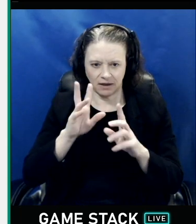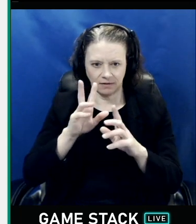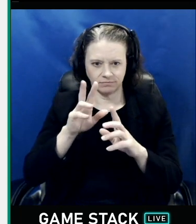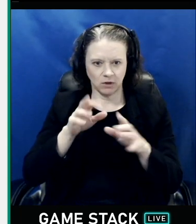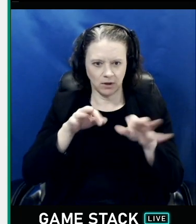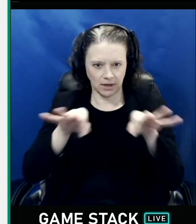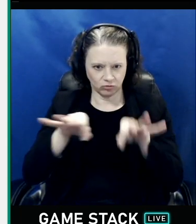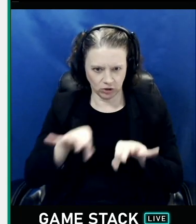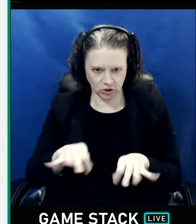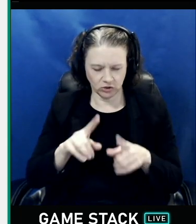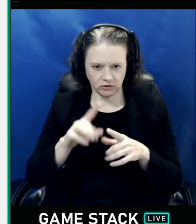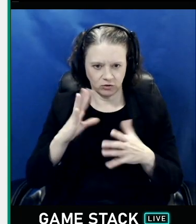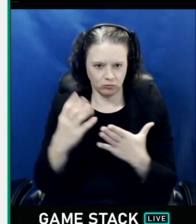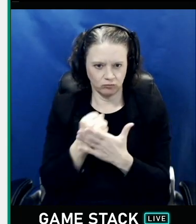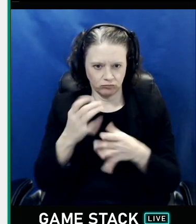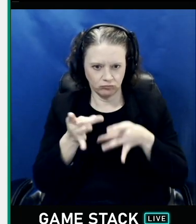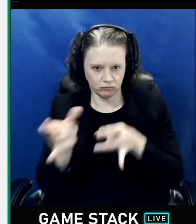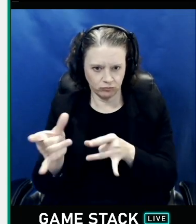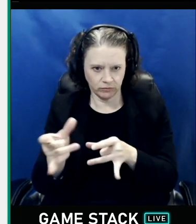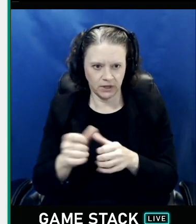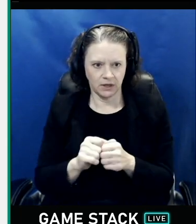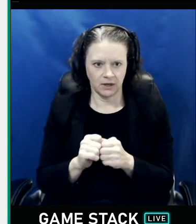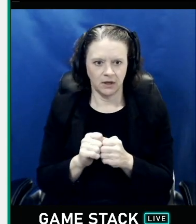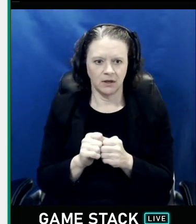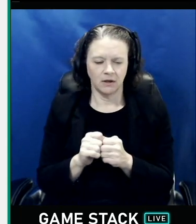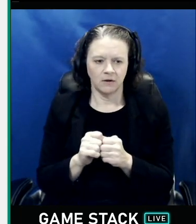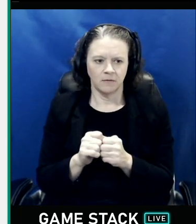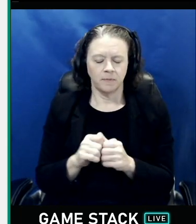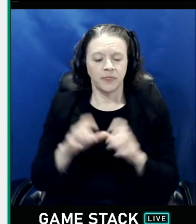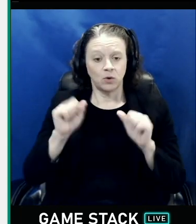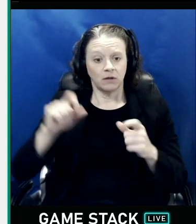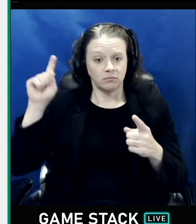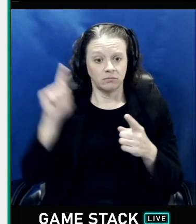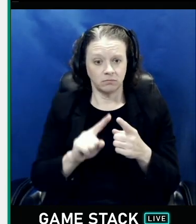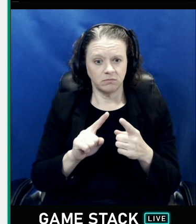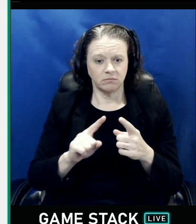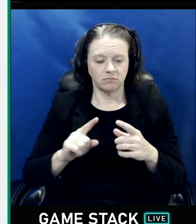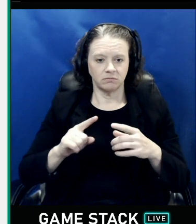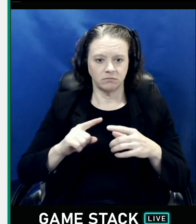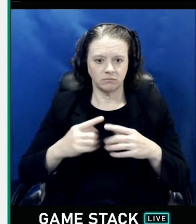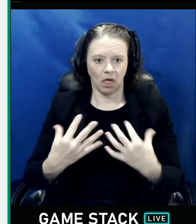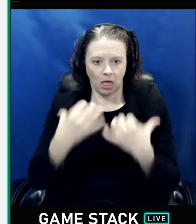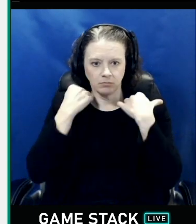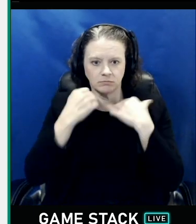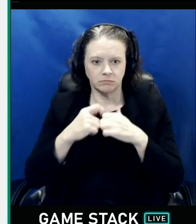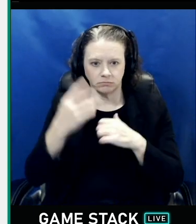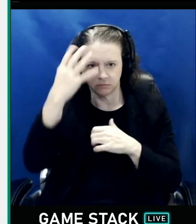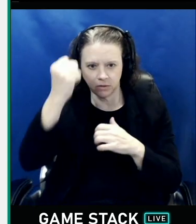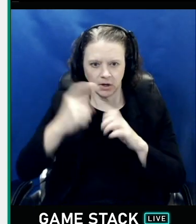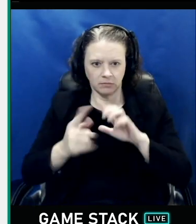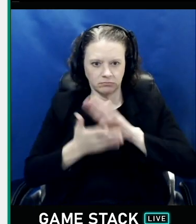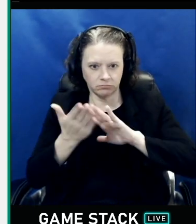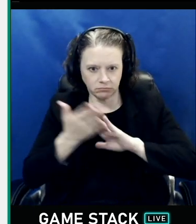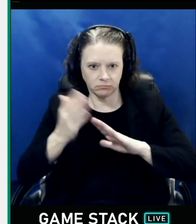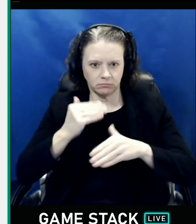Legacy sync API's may have unneeded syscall overhead. User spinlocks may consume OS thread scheduling resources unnecessarily,